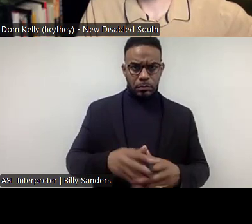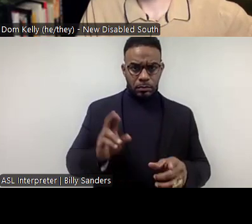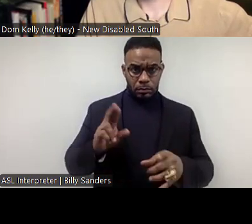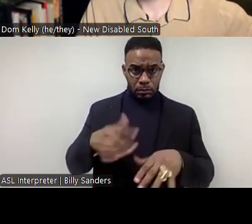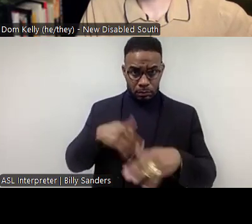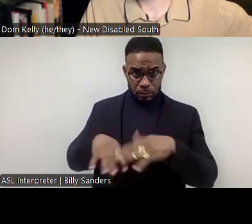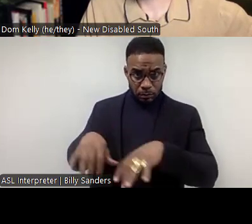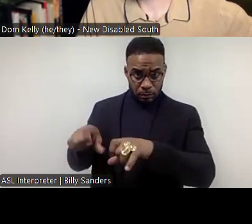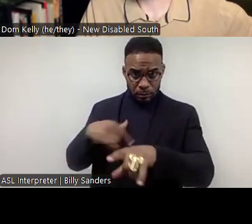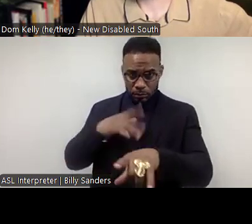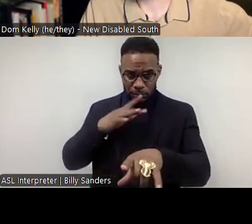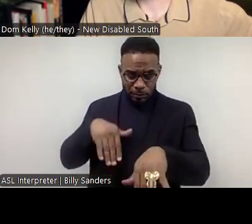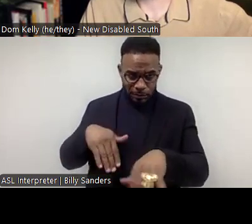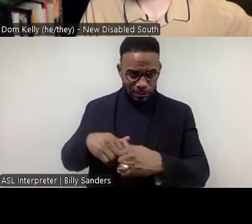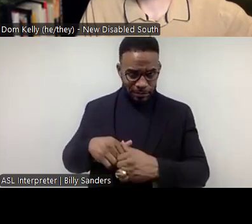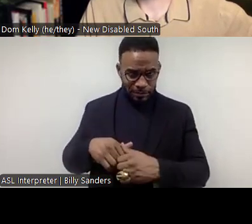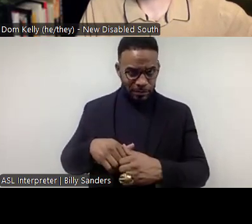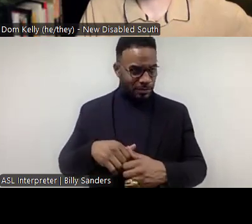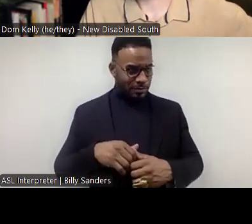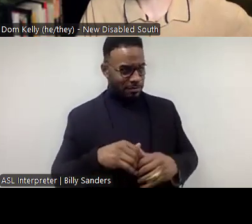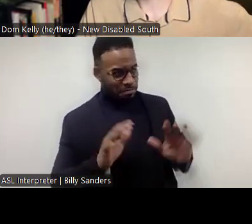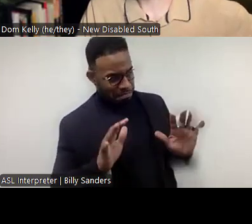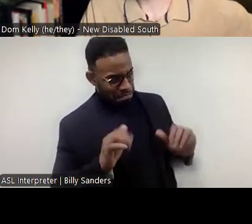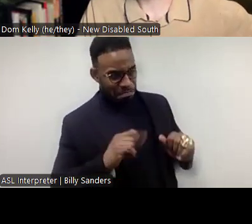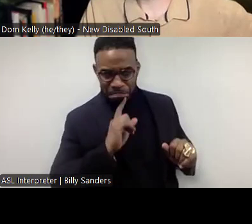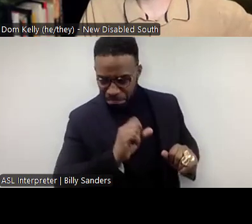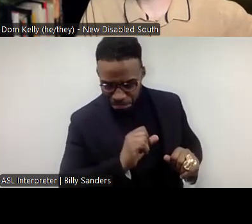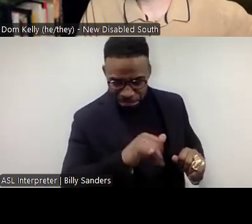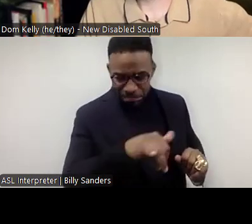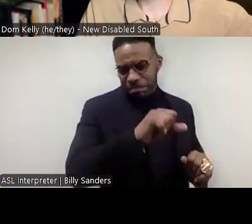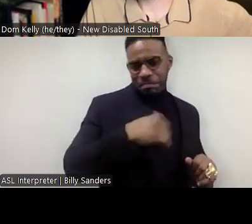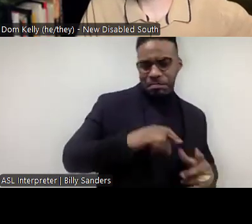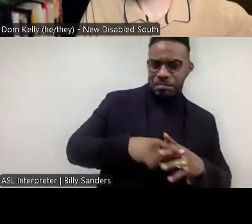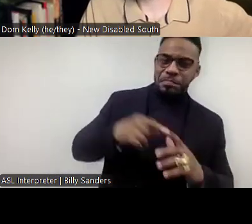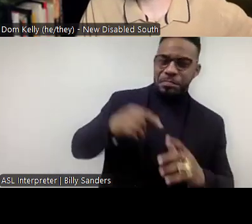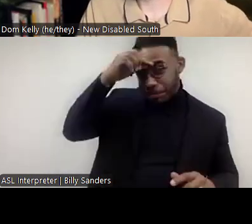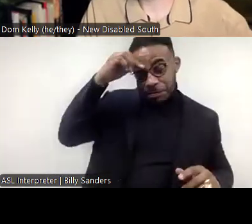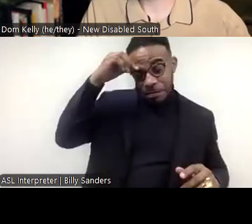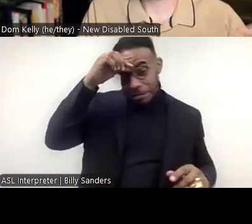what would you recommend? What should people be doing? Rachita, are you comfortable taking this one since you